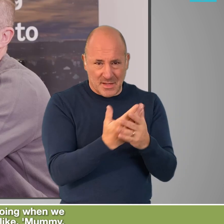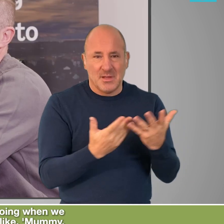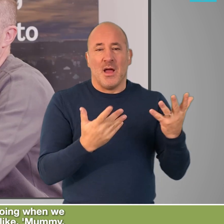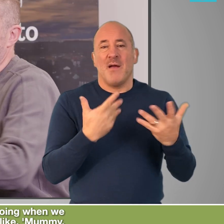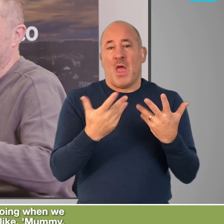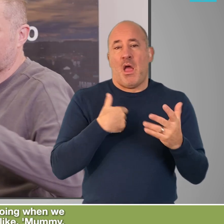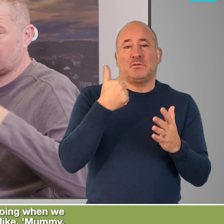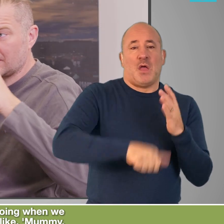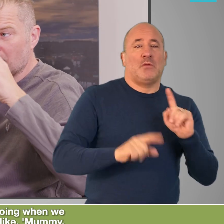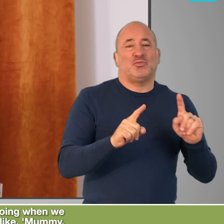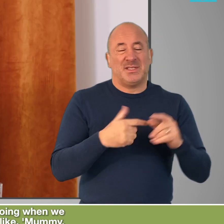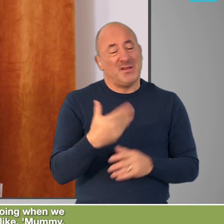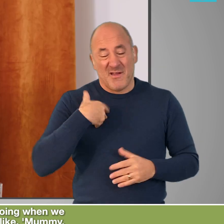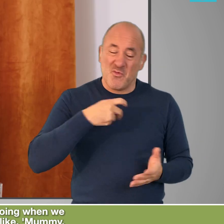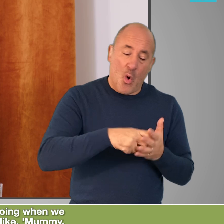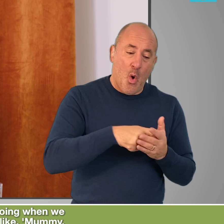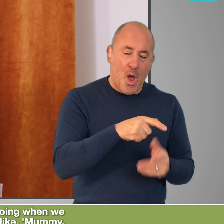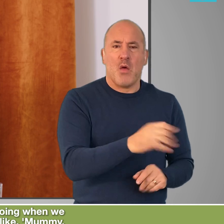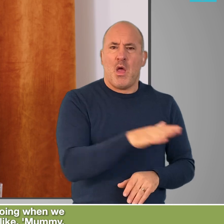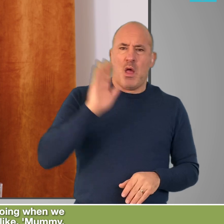And what we started doing when we go for a walk and he's like, 'Mummy,